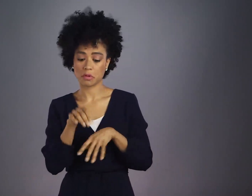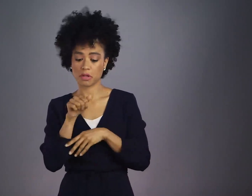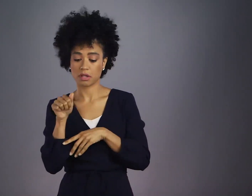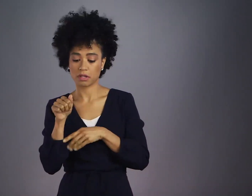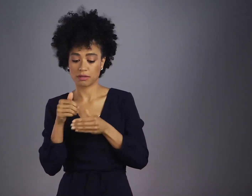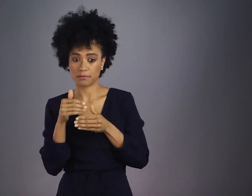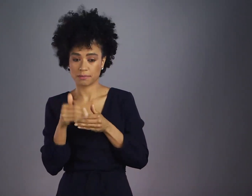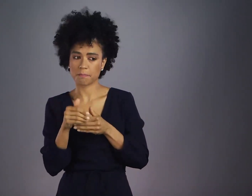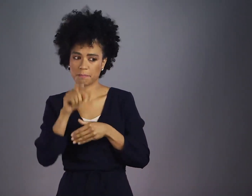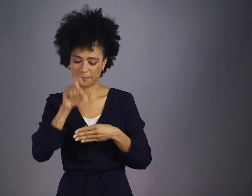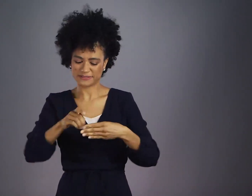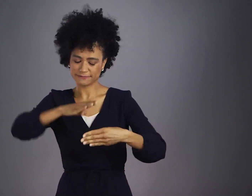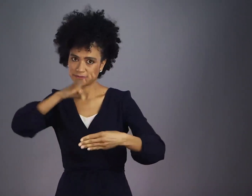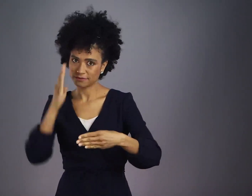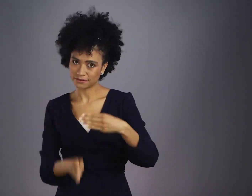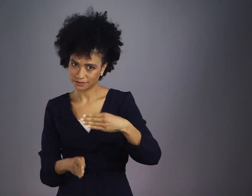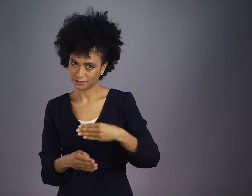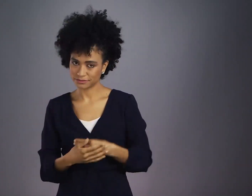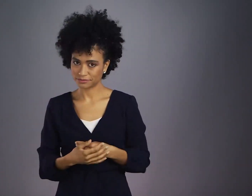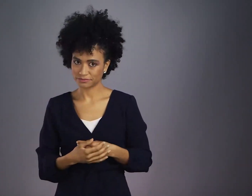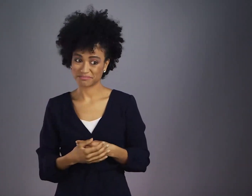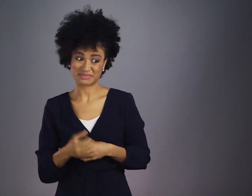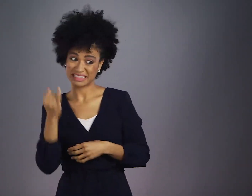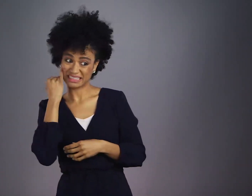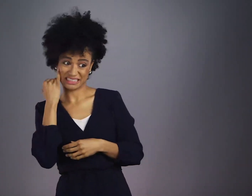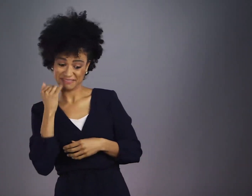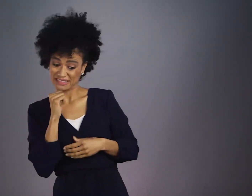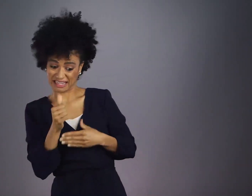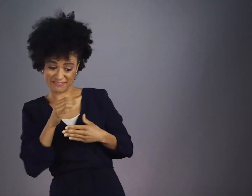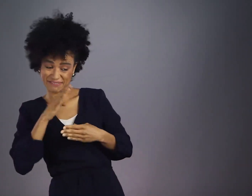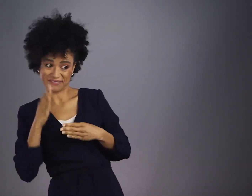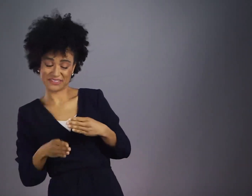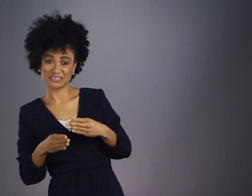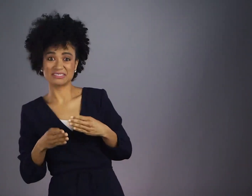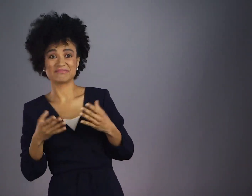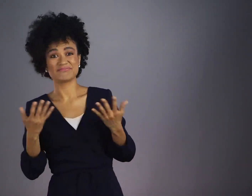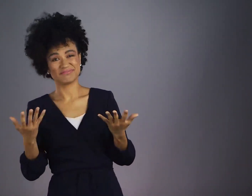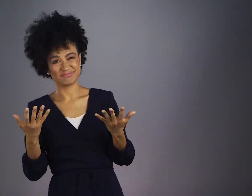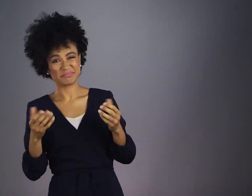He should realize that we are engaged upon a life-and-death errand.